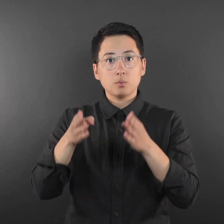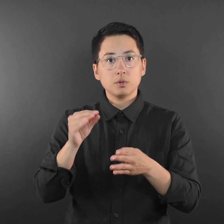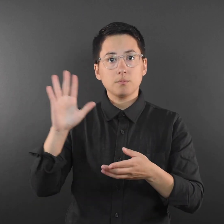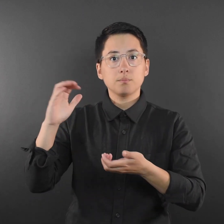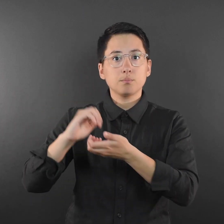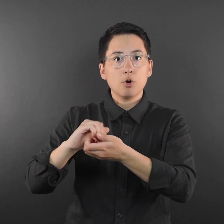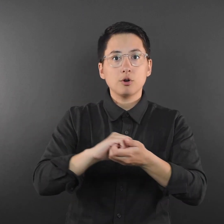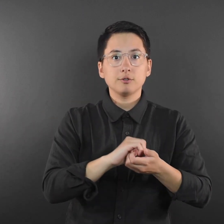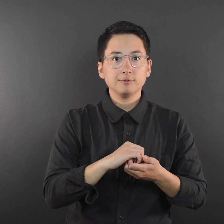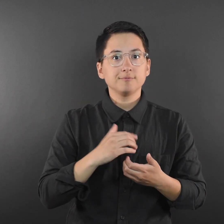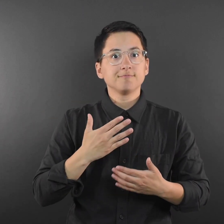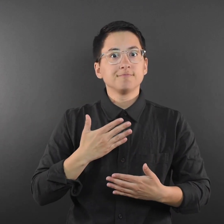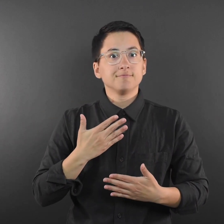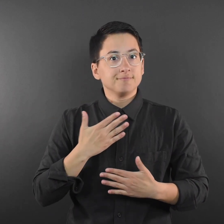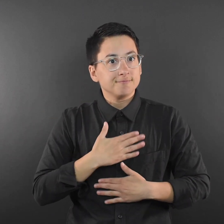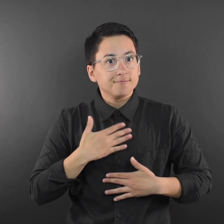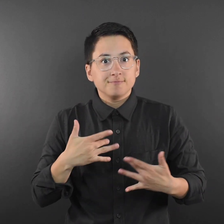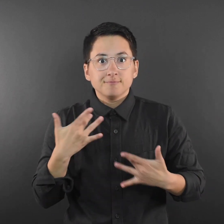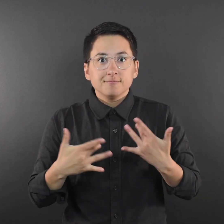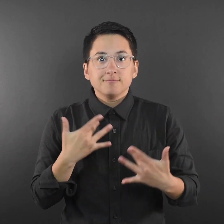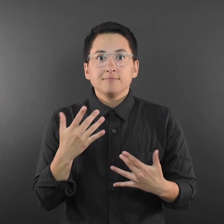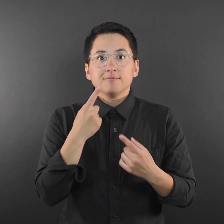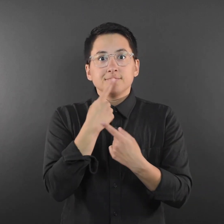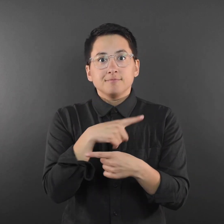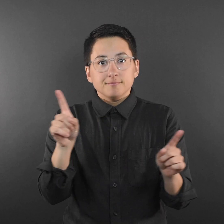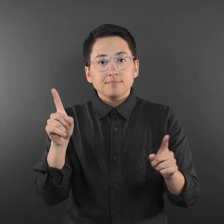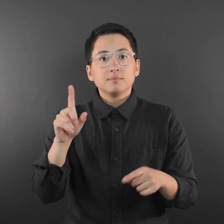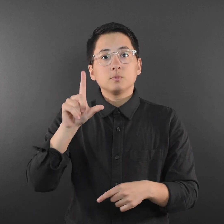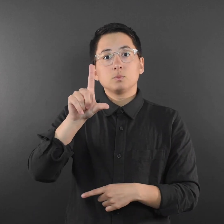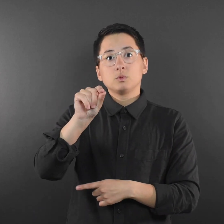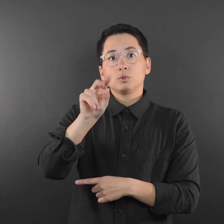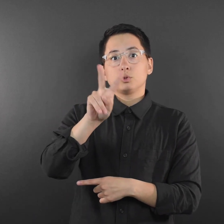Minnesota Housing and its partners are pleased to announce the 2022